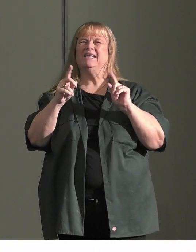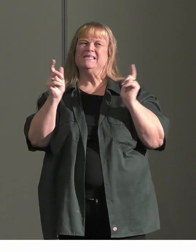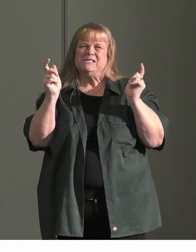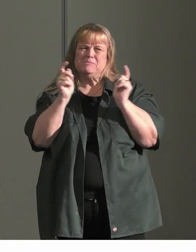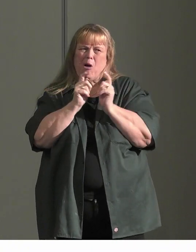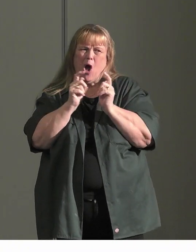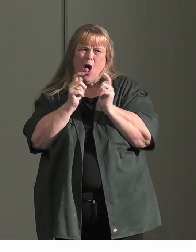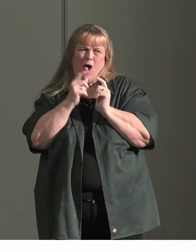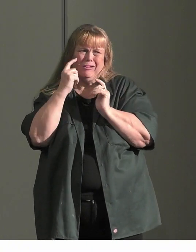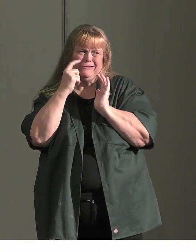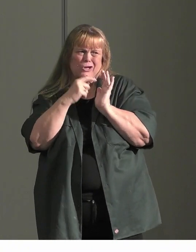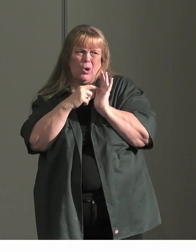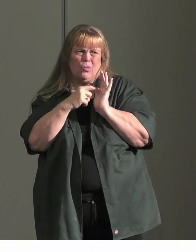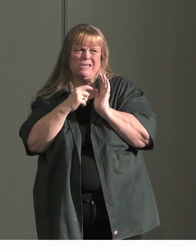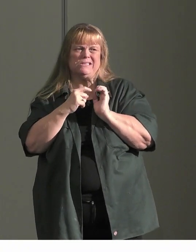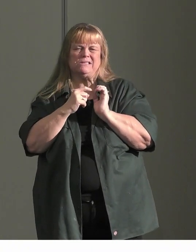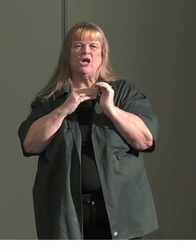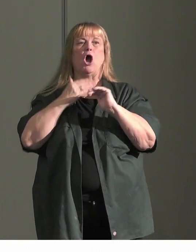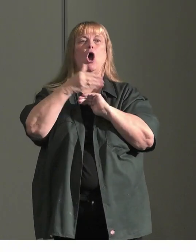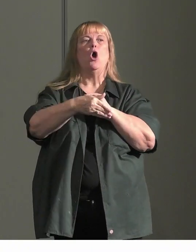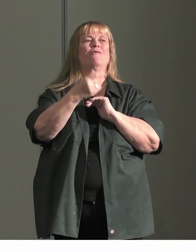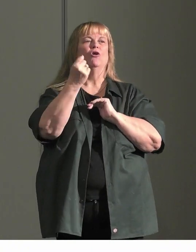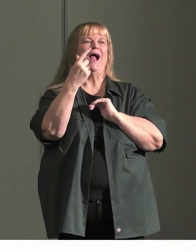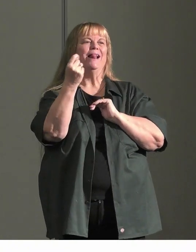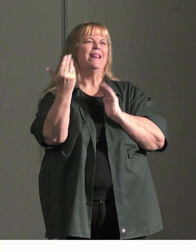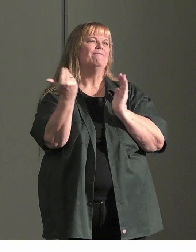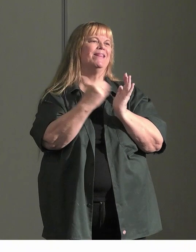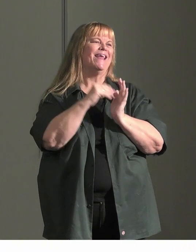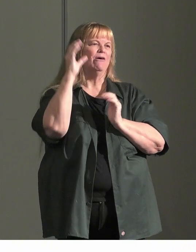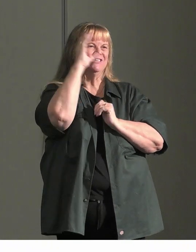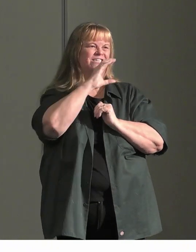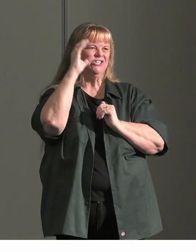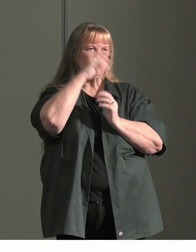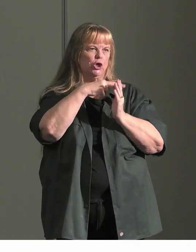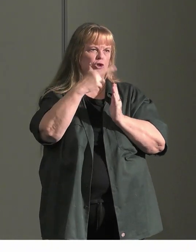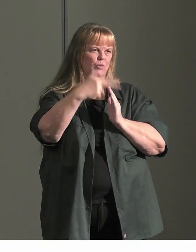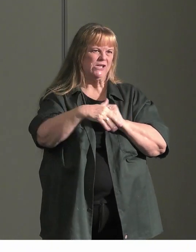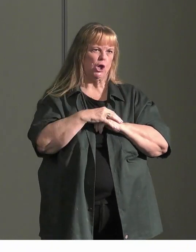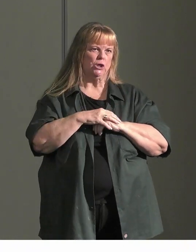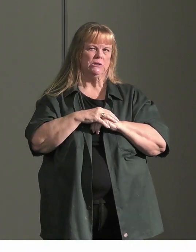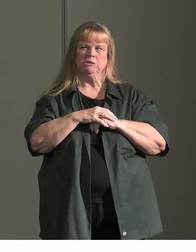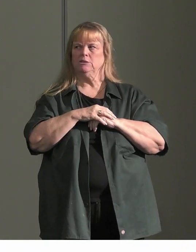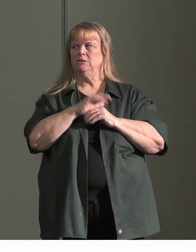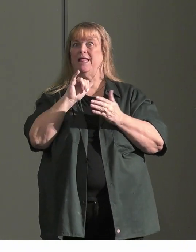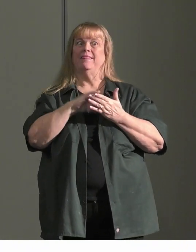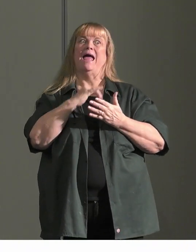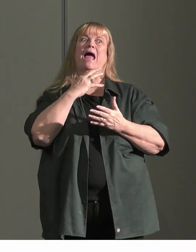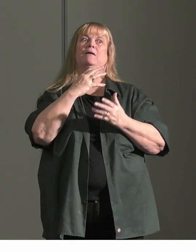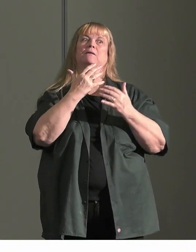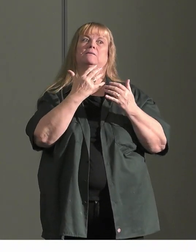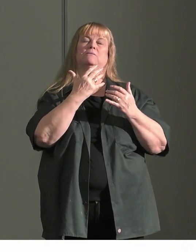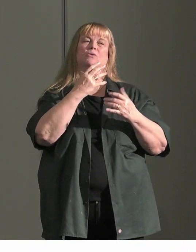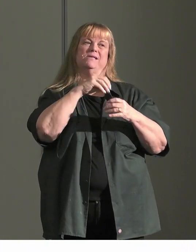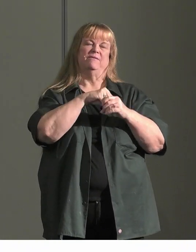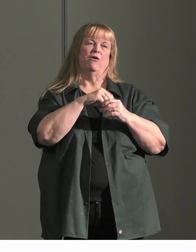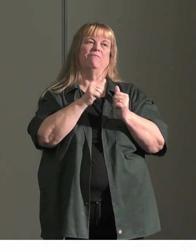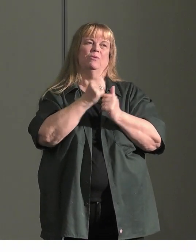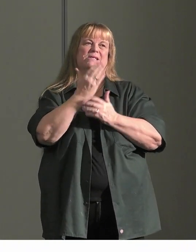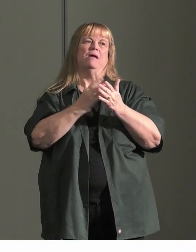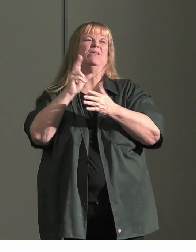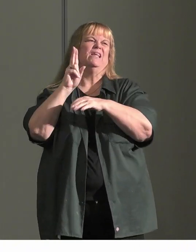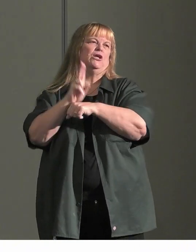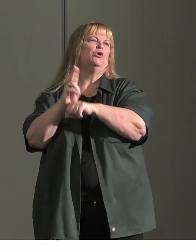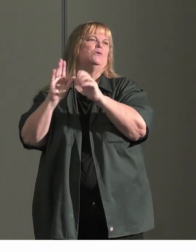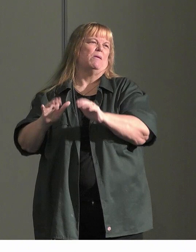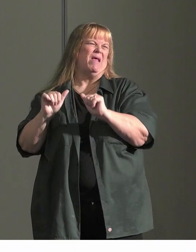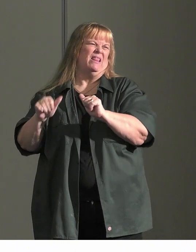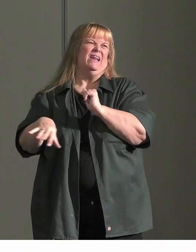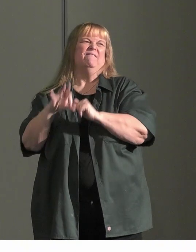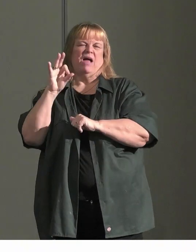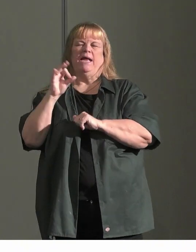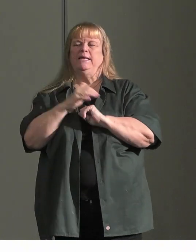may noticed there is over 11,000 search results that played into the useability findings. What did